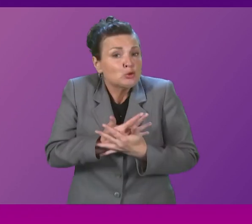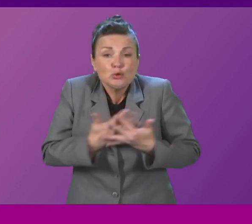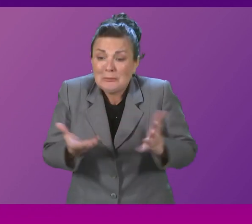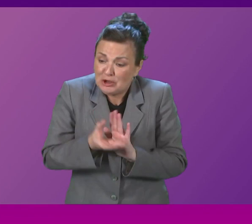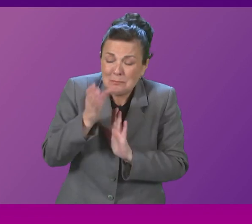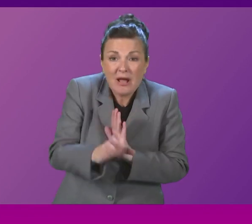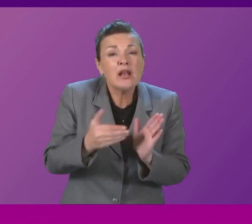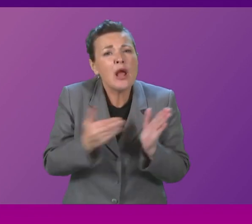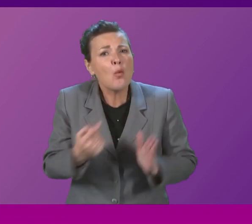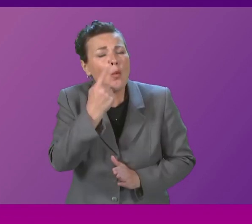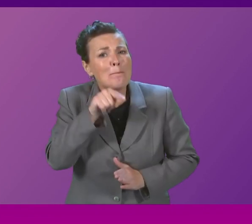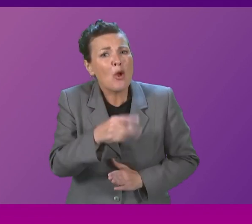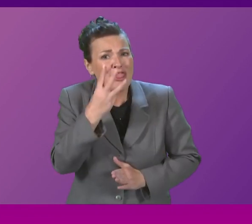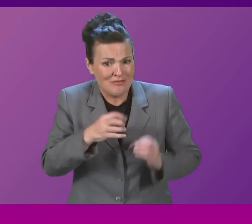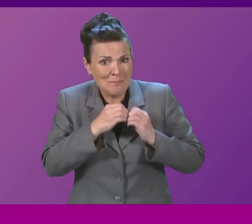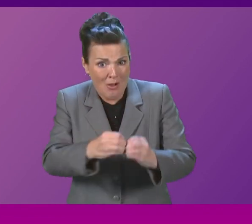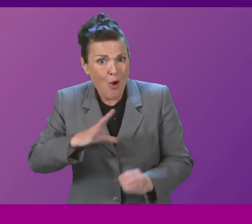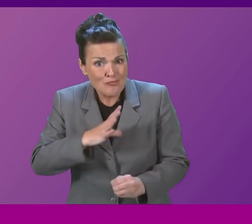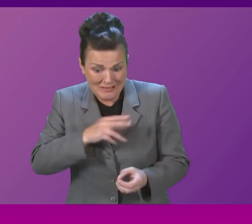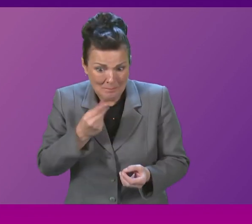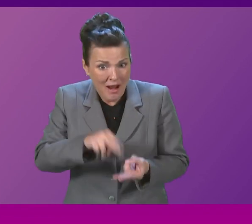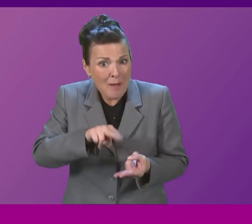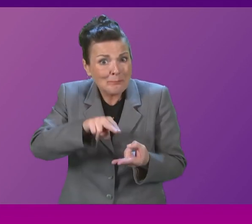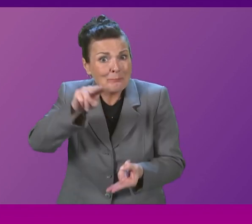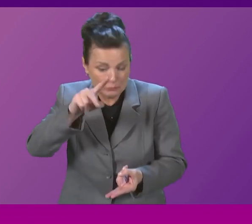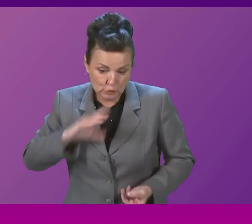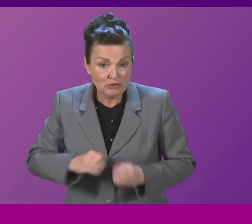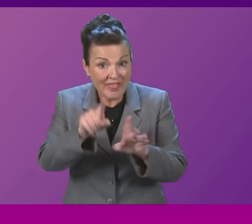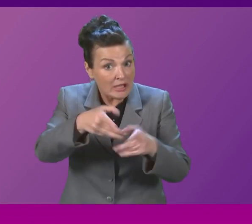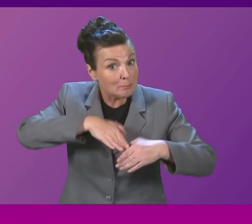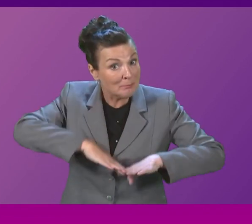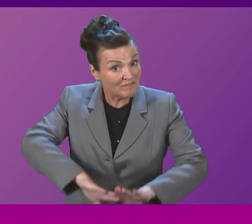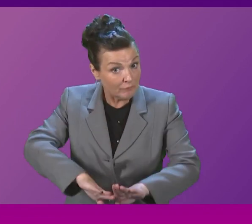to £1.3 billion already and is rising, and that is before Scottish ministers trigger